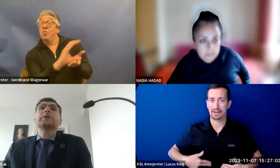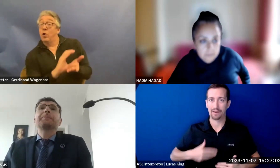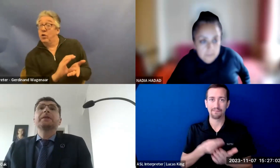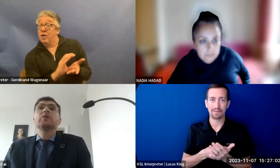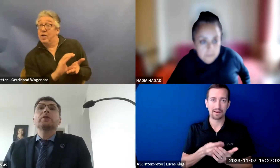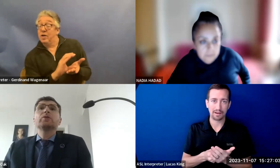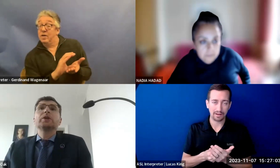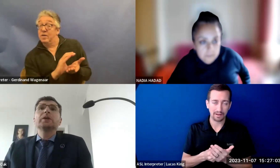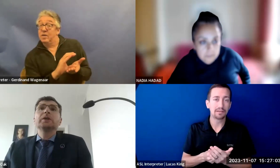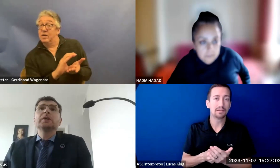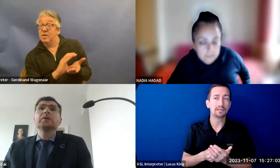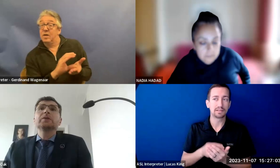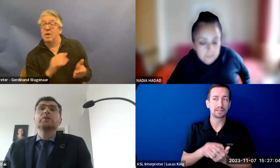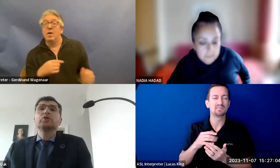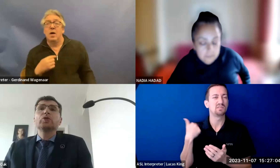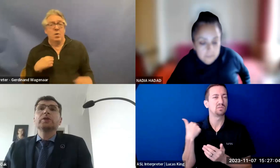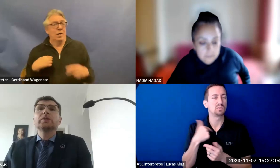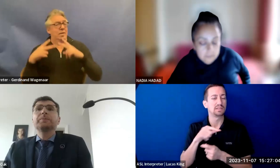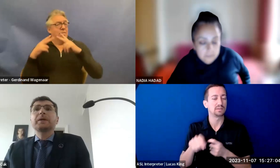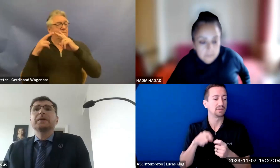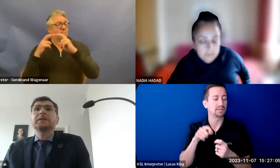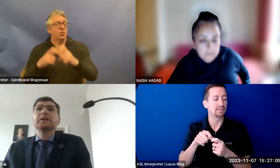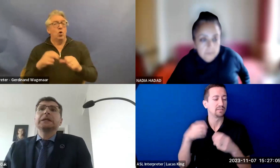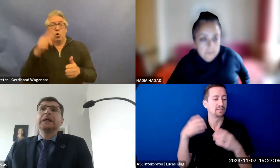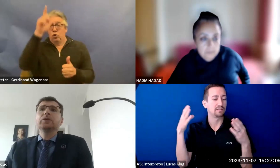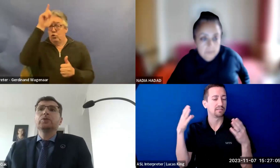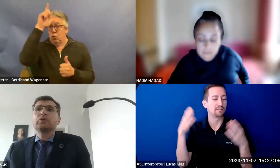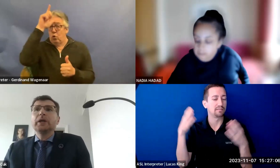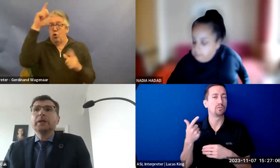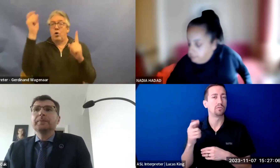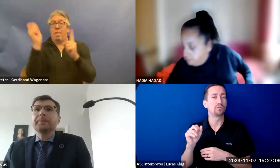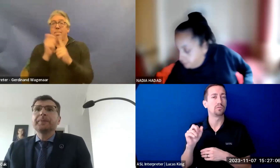We are particularly looking in Jordan, Pakistan and Ukraine.